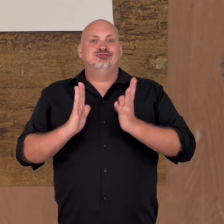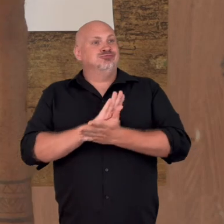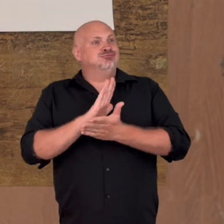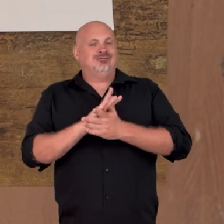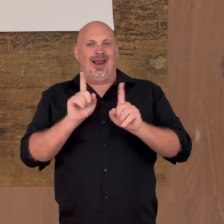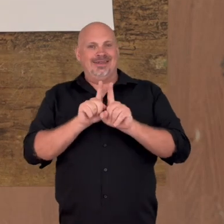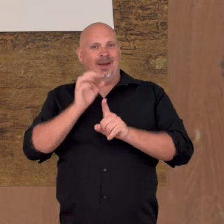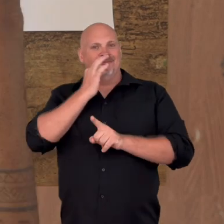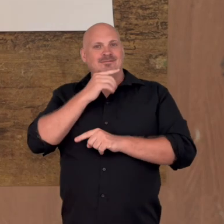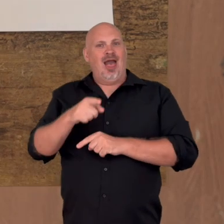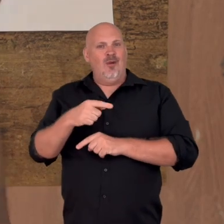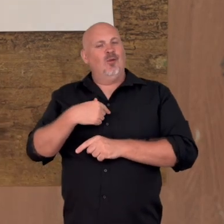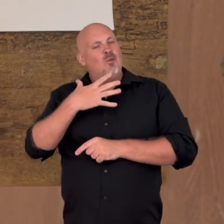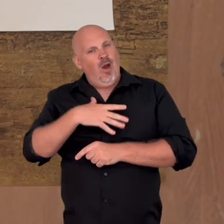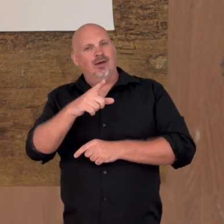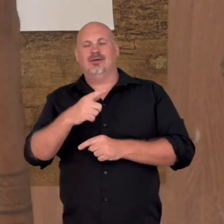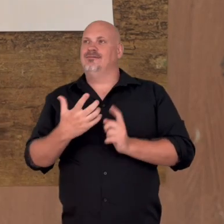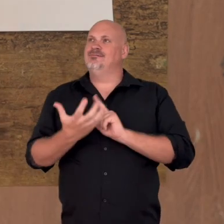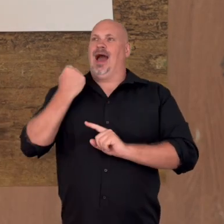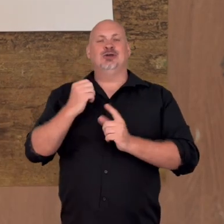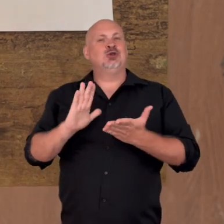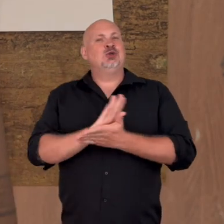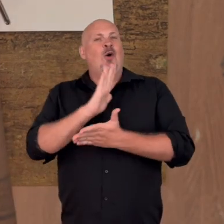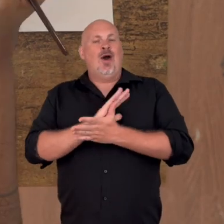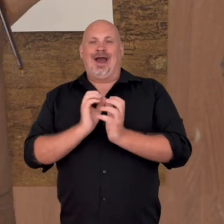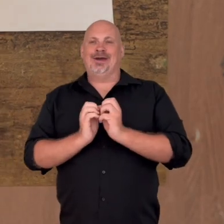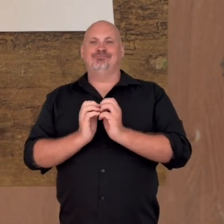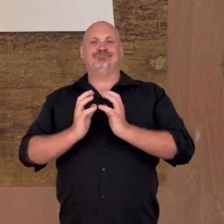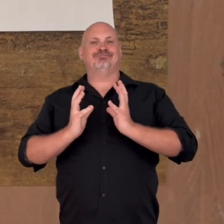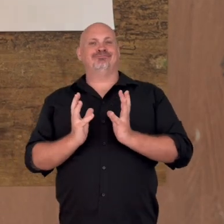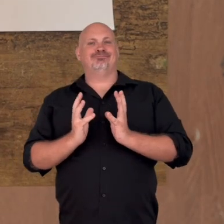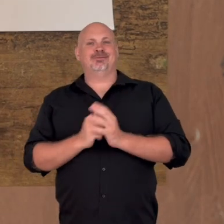so feel free to hit pause while you carry on painting this first color